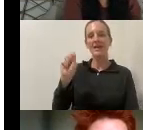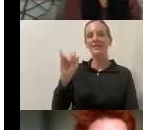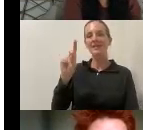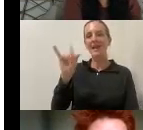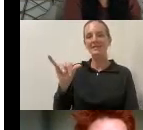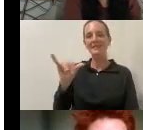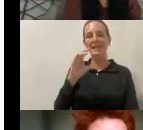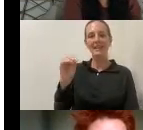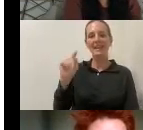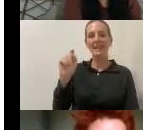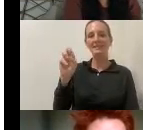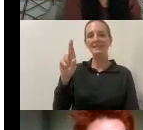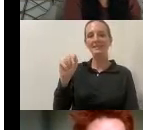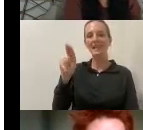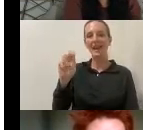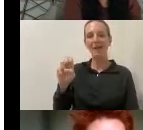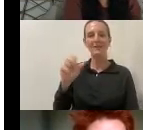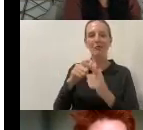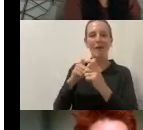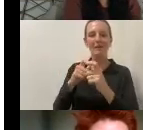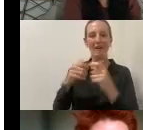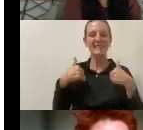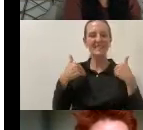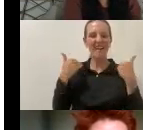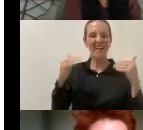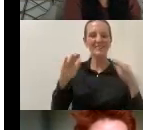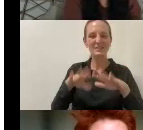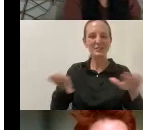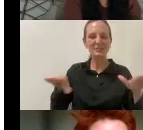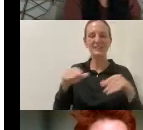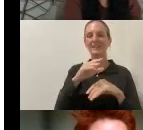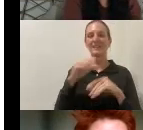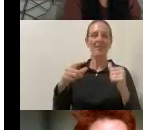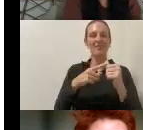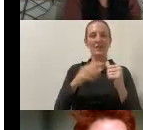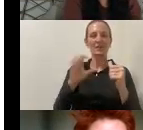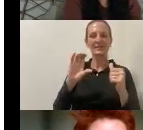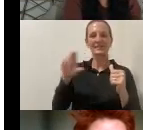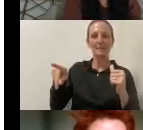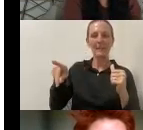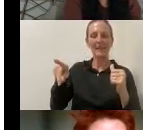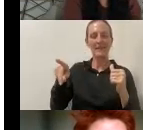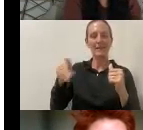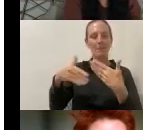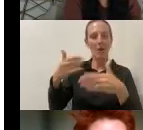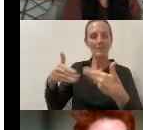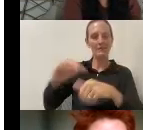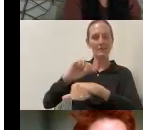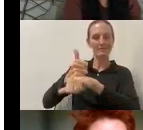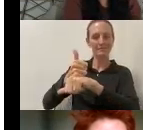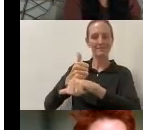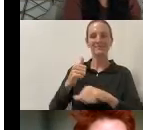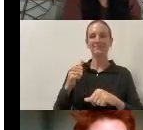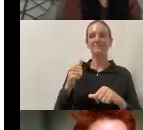as small kids when the first CCP process was put in place.